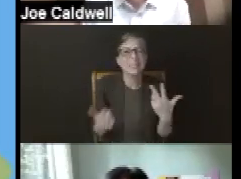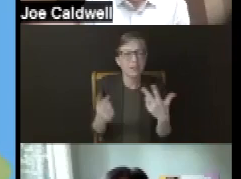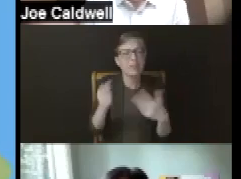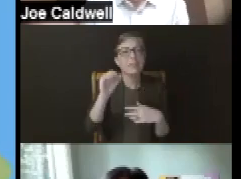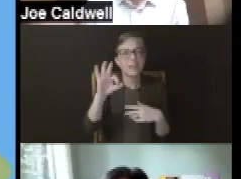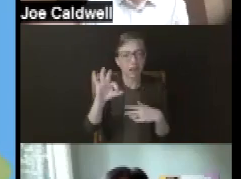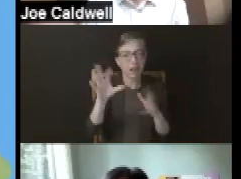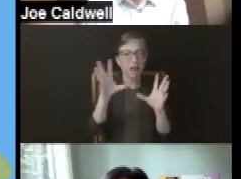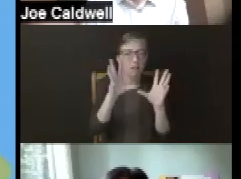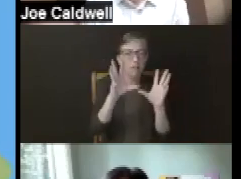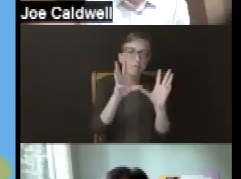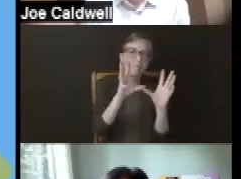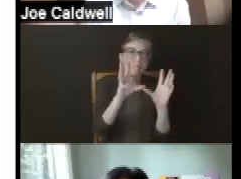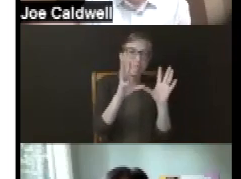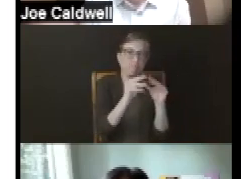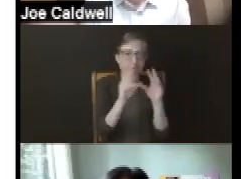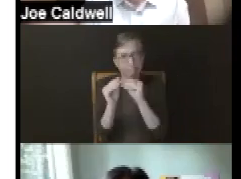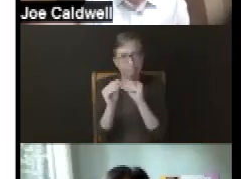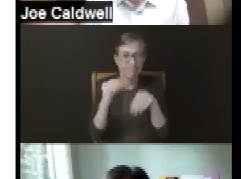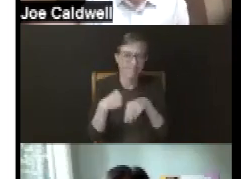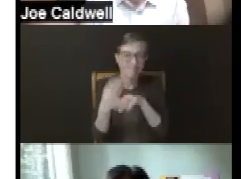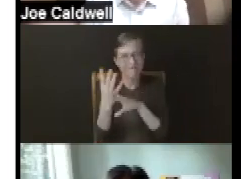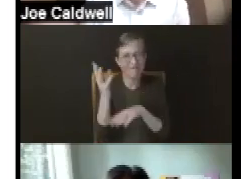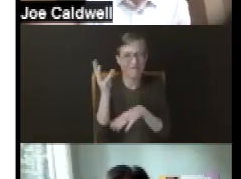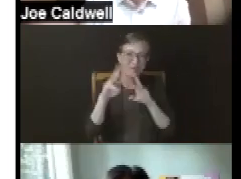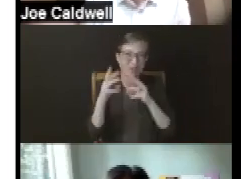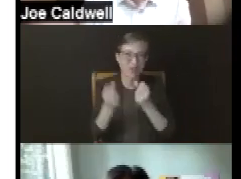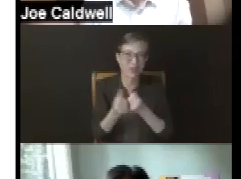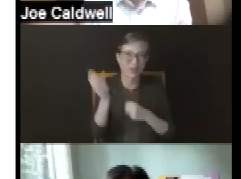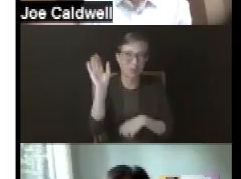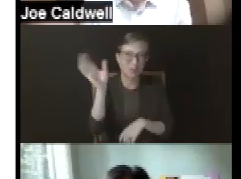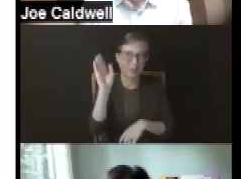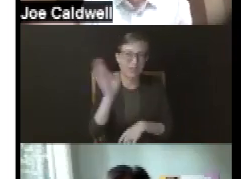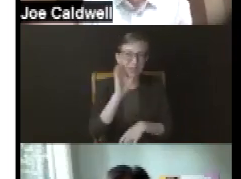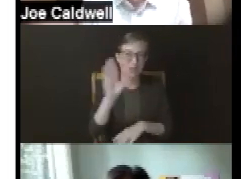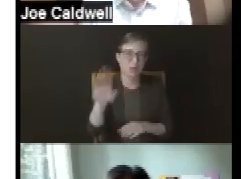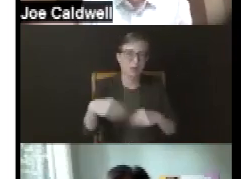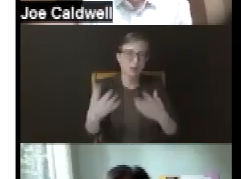And Teresa, if you go to the next slide today,